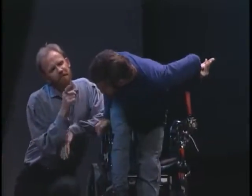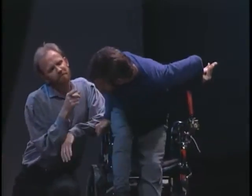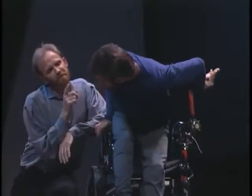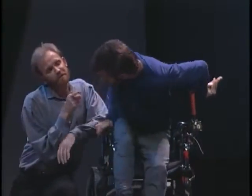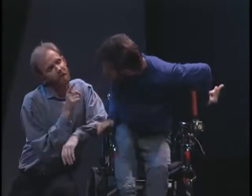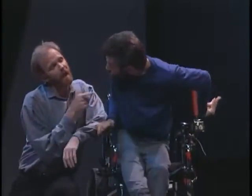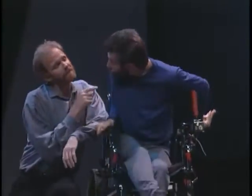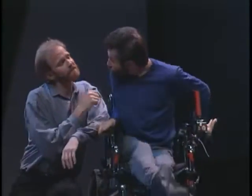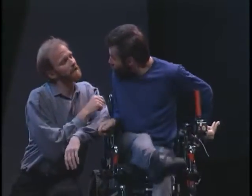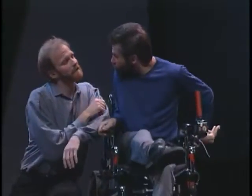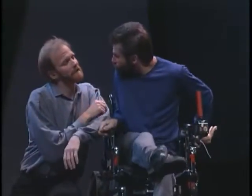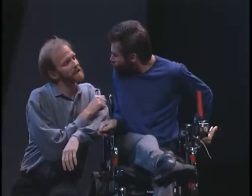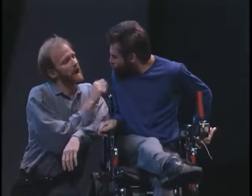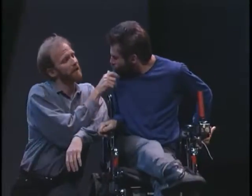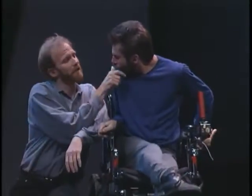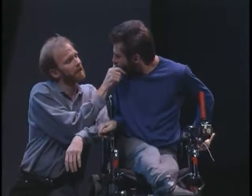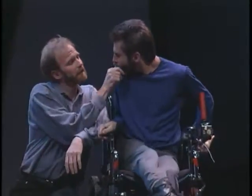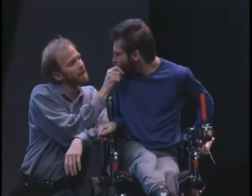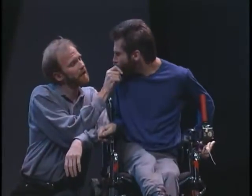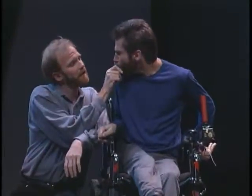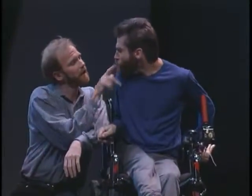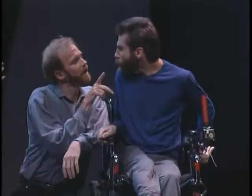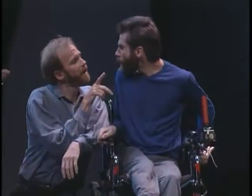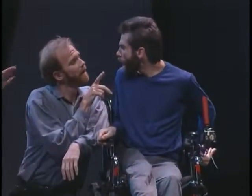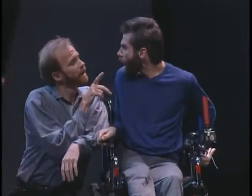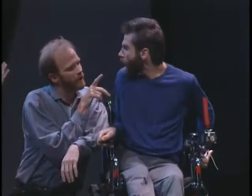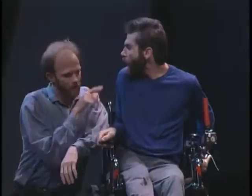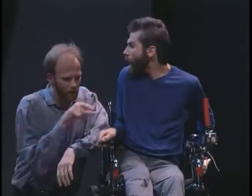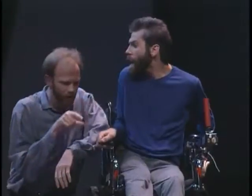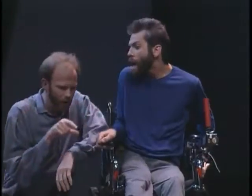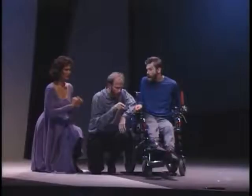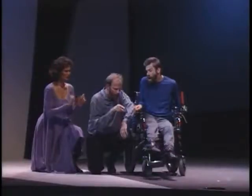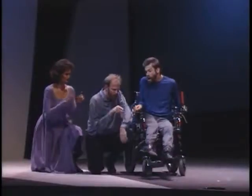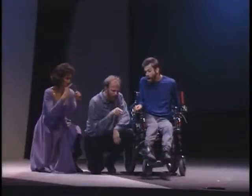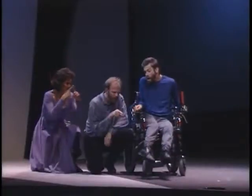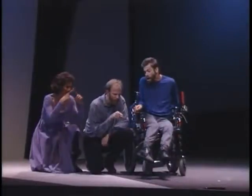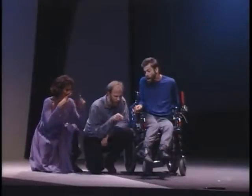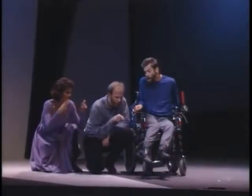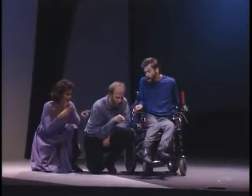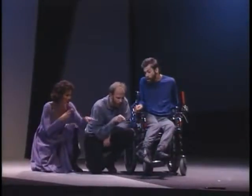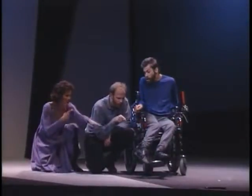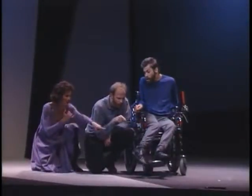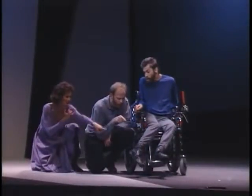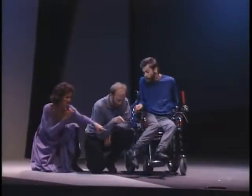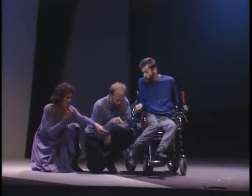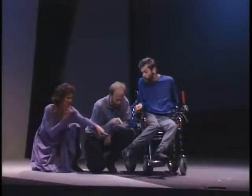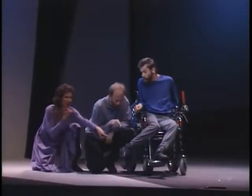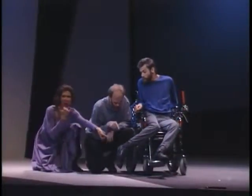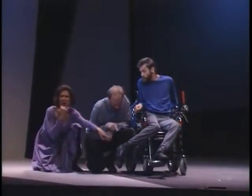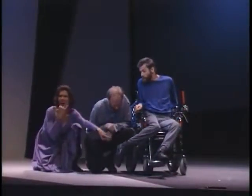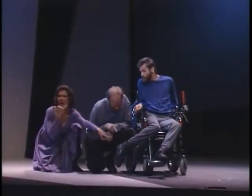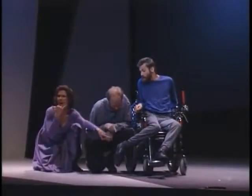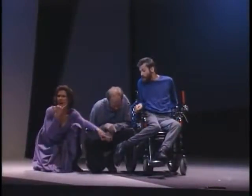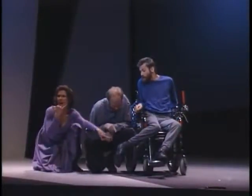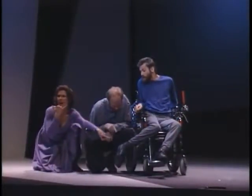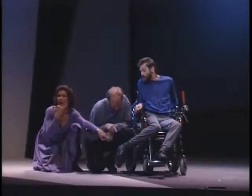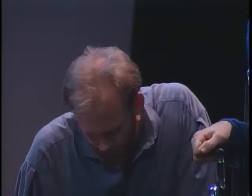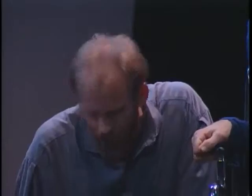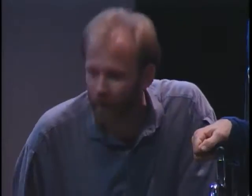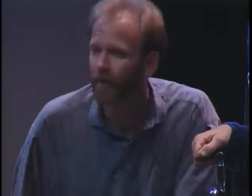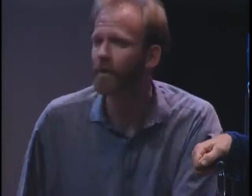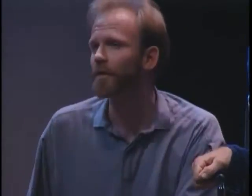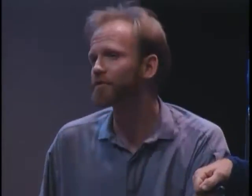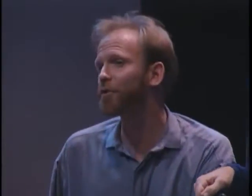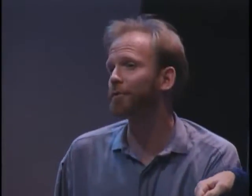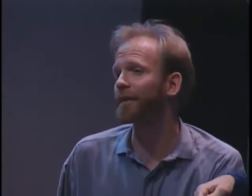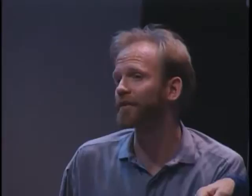beautiful love story together what's wrong with your foot children asked this